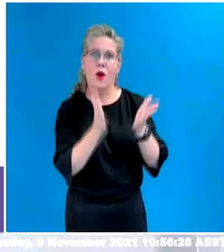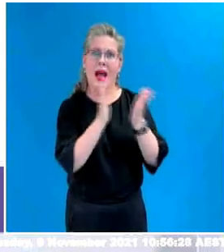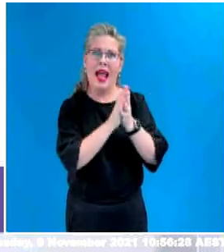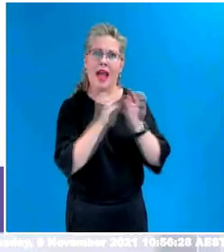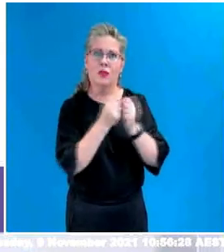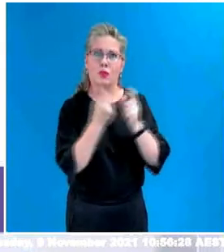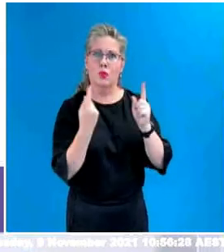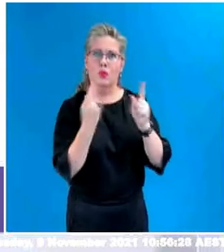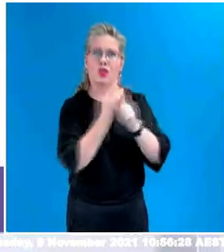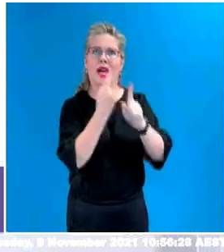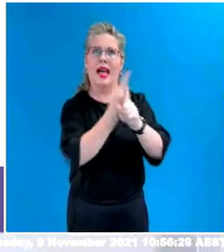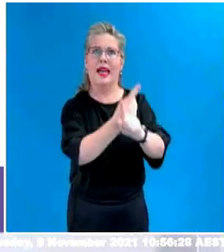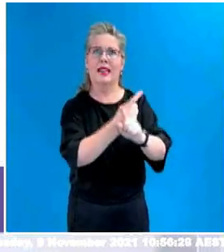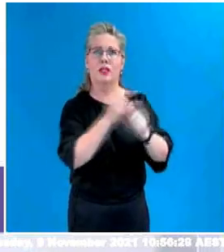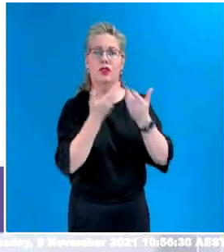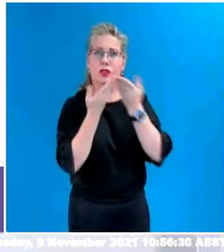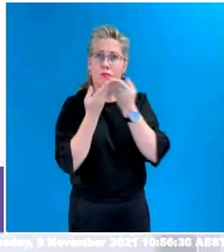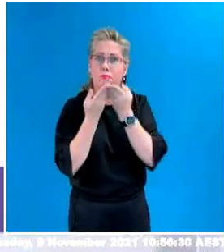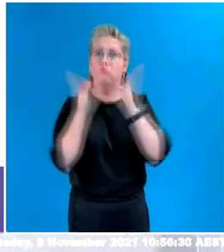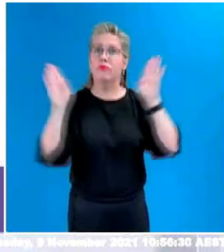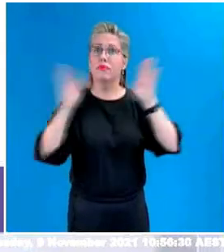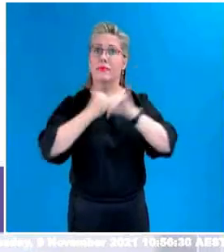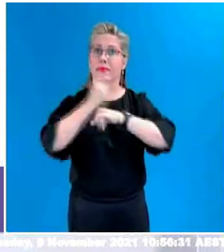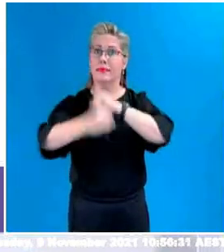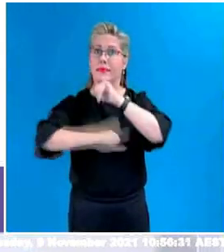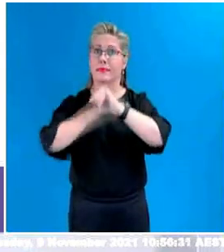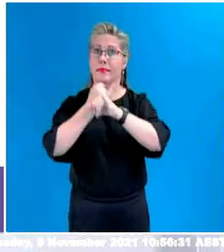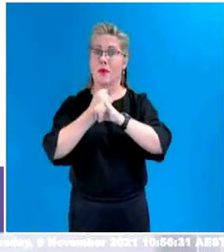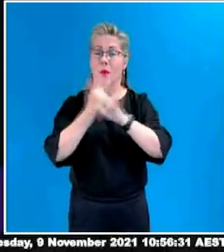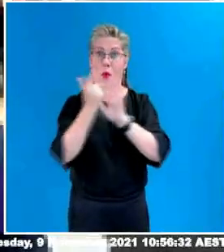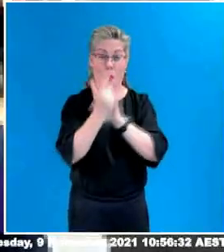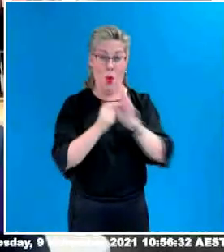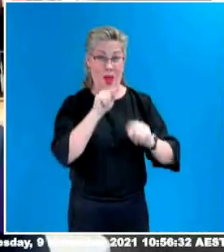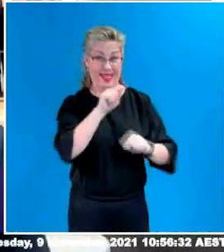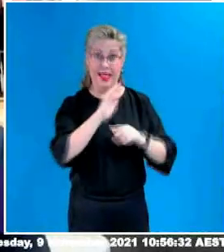The International Labour Organisation, which predates the United Nations, is